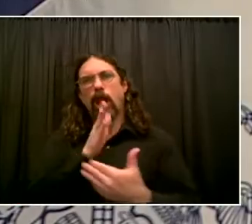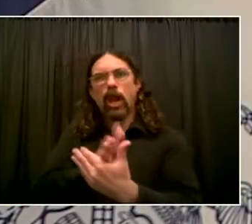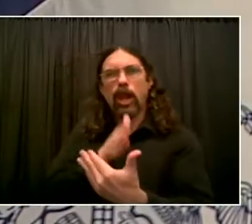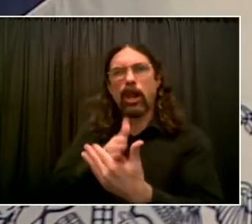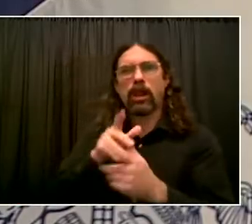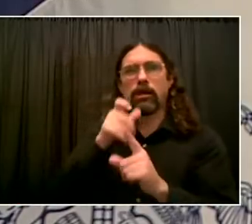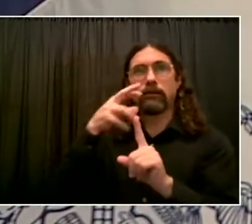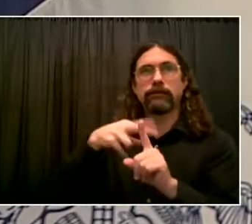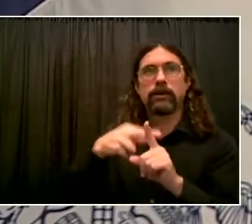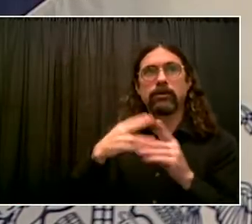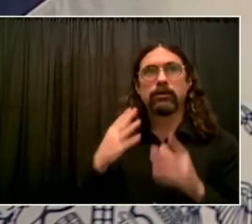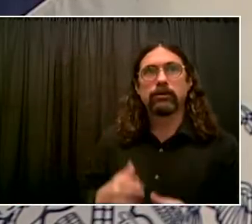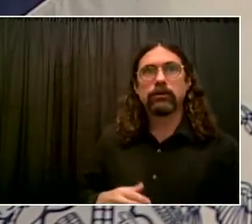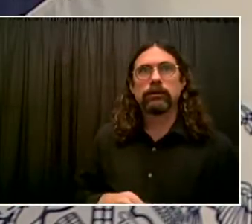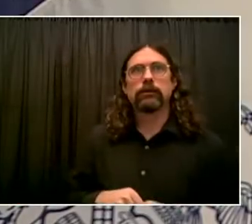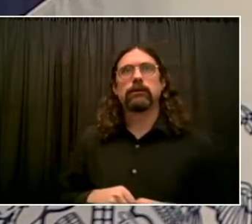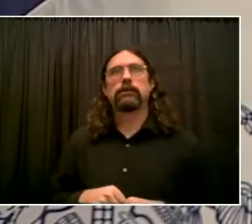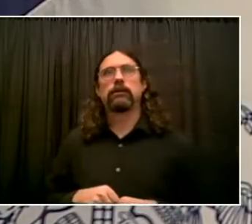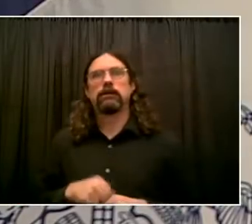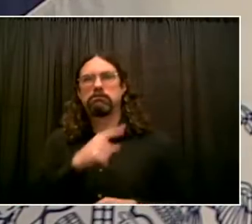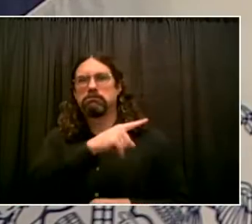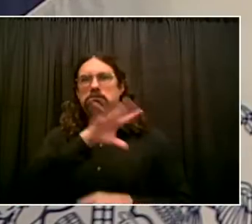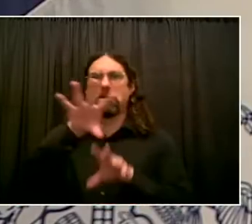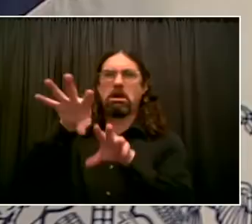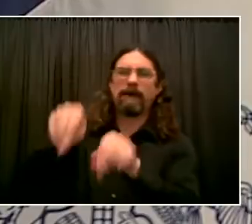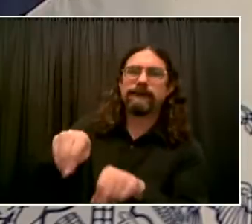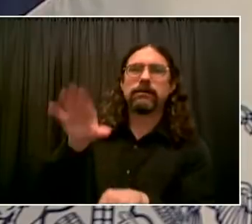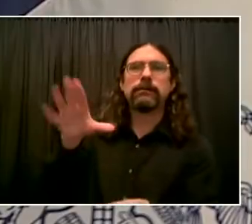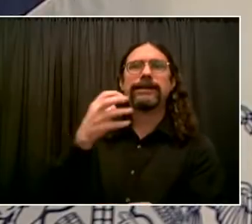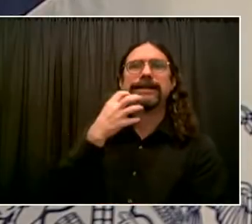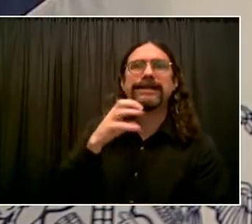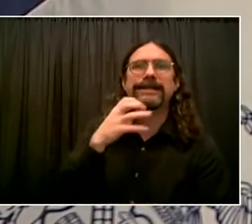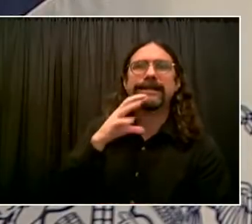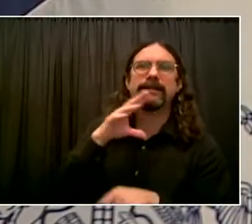BUILDINGS, THOSE FOLKS NEED TO BE DEALT WITH AGGRESSIVELY. BUT THE VAST MAJORITY ARE JUST TRYING TO PROVIDE HOUSING TO